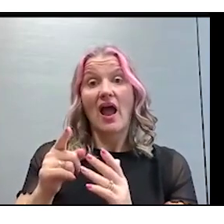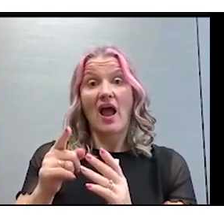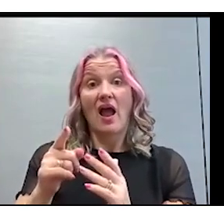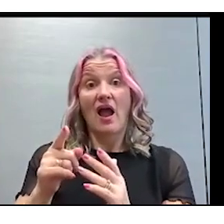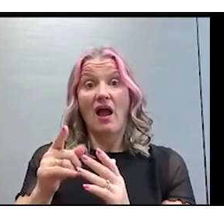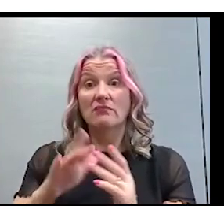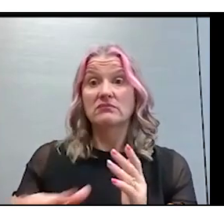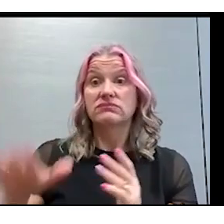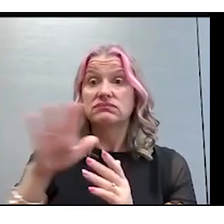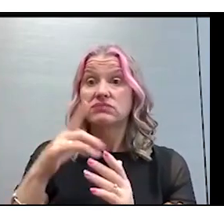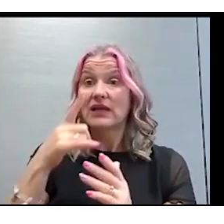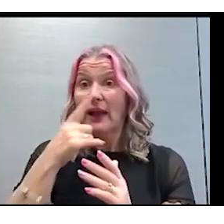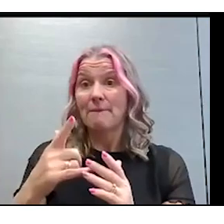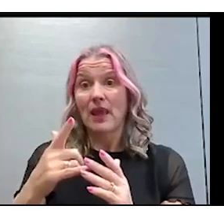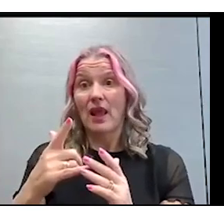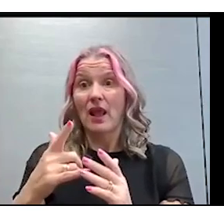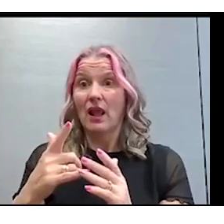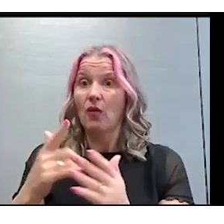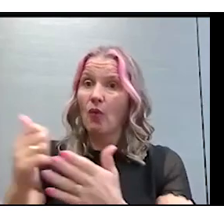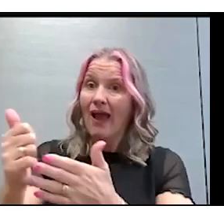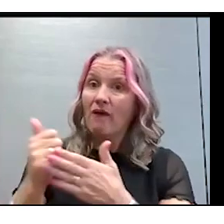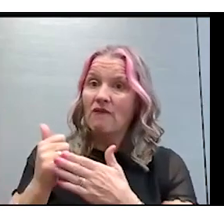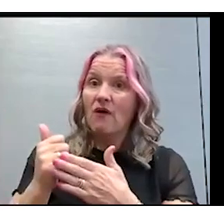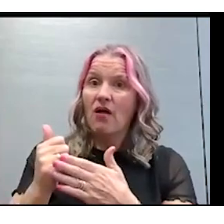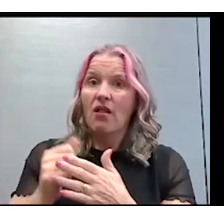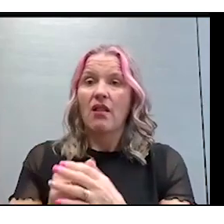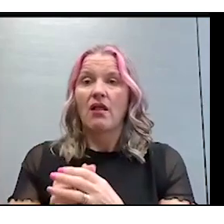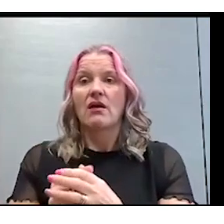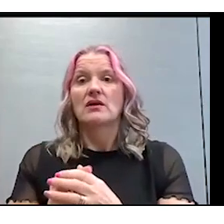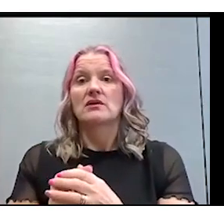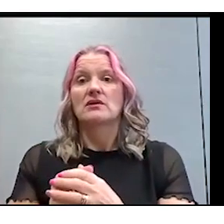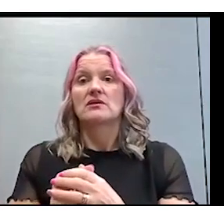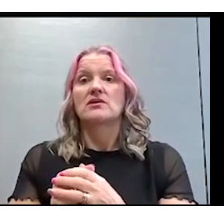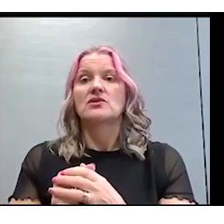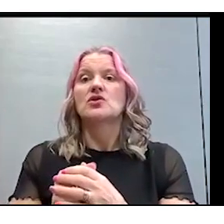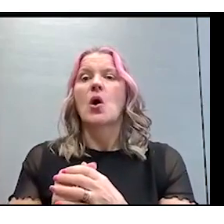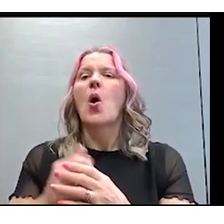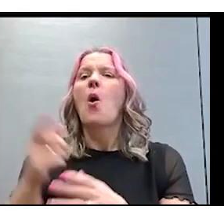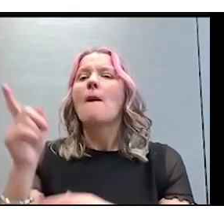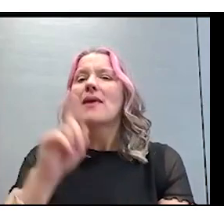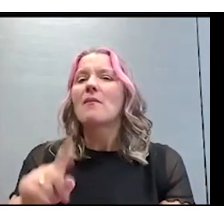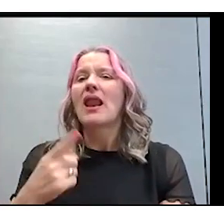So for those that have a degenerative conditions such as ALS where they might be losing their